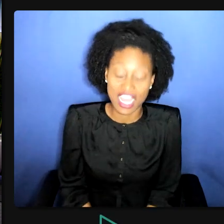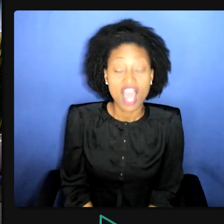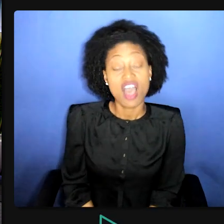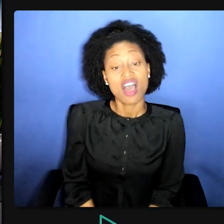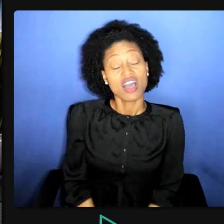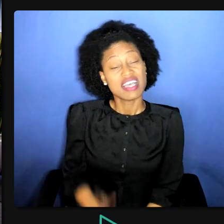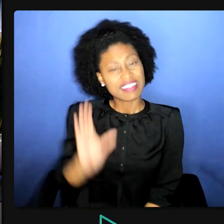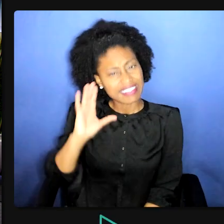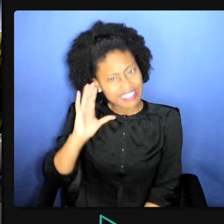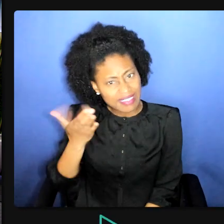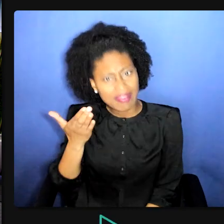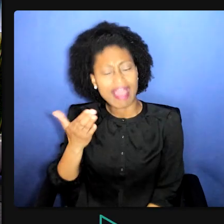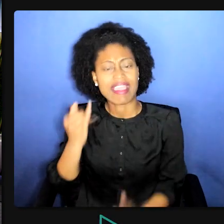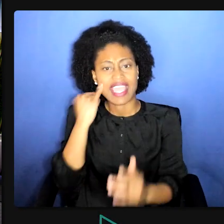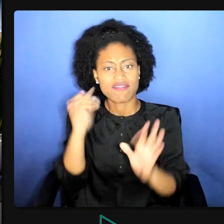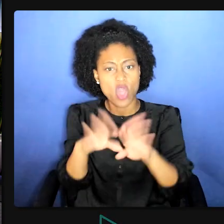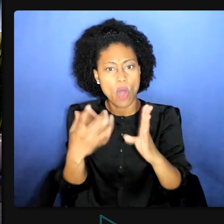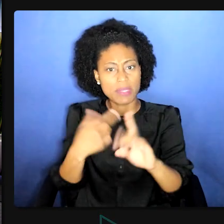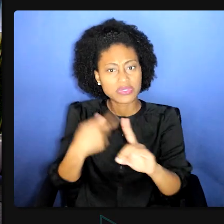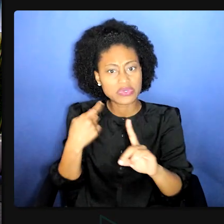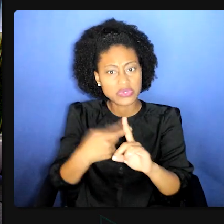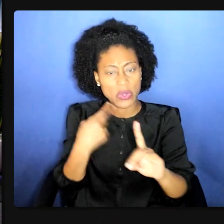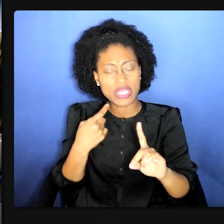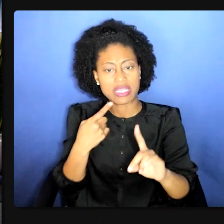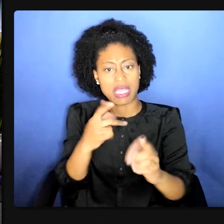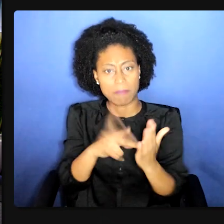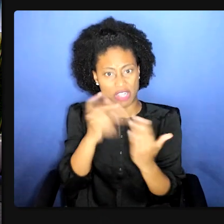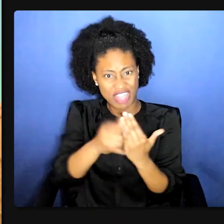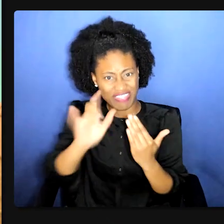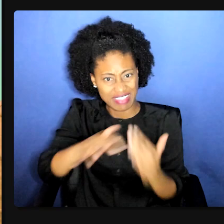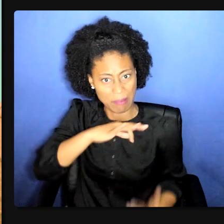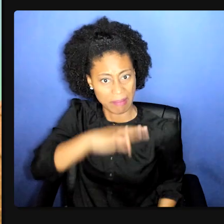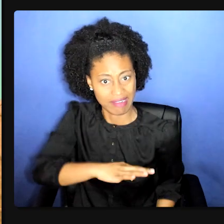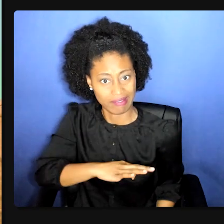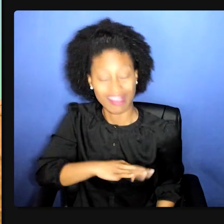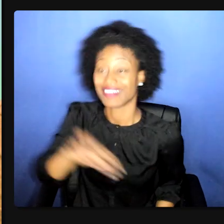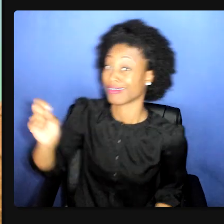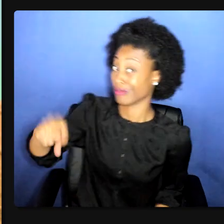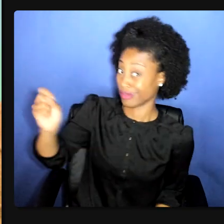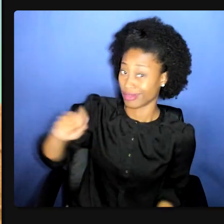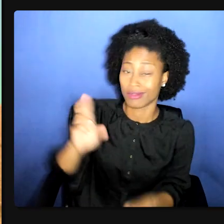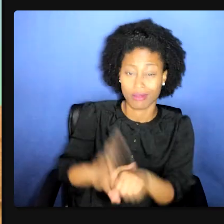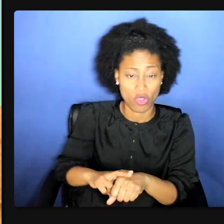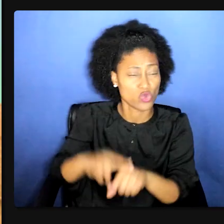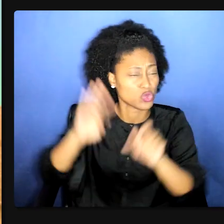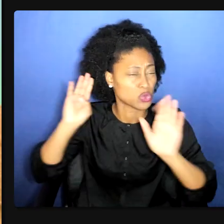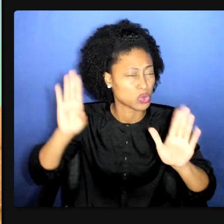an open source project has been a great benefit of course yeah lots of lots of great stuff from